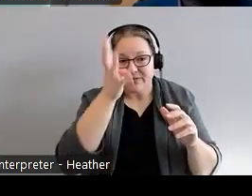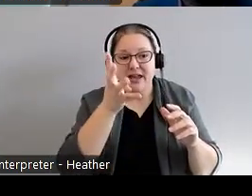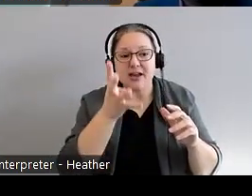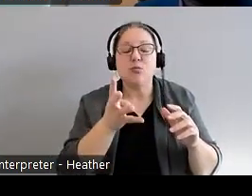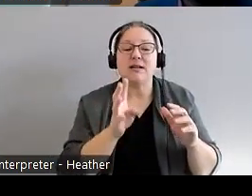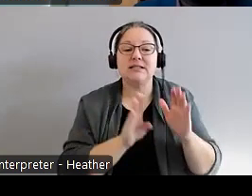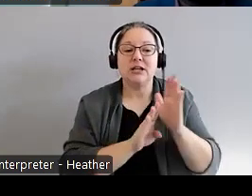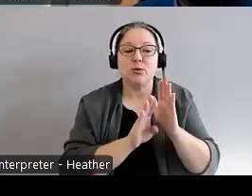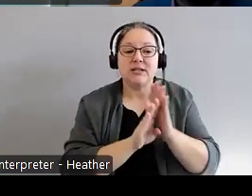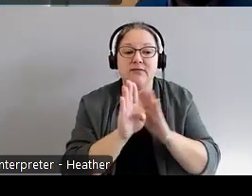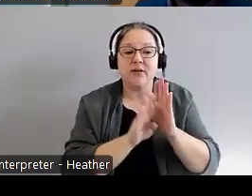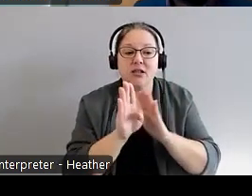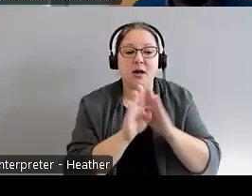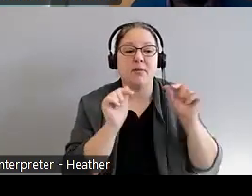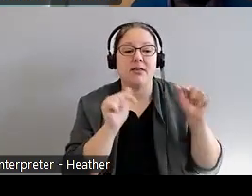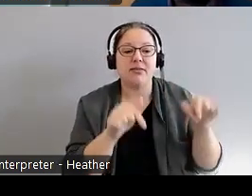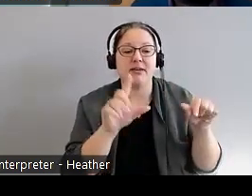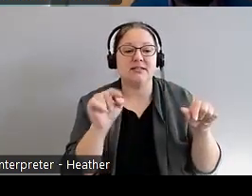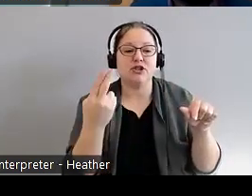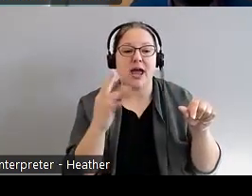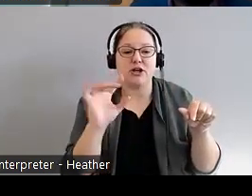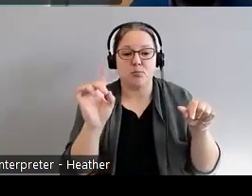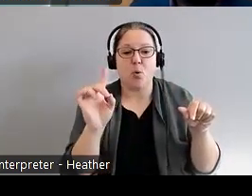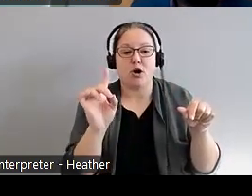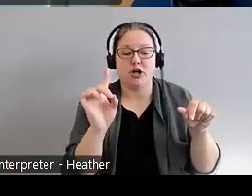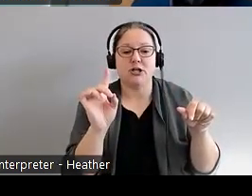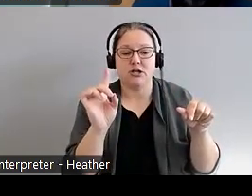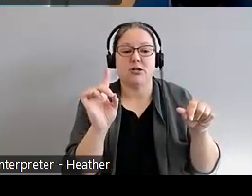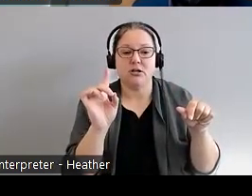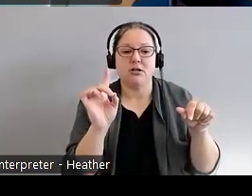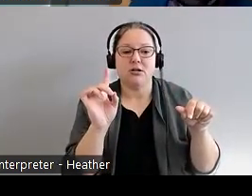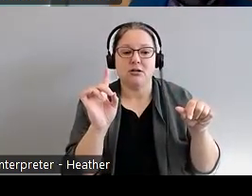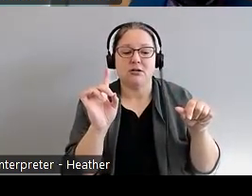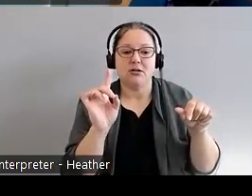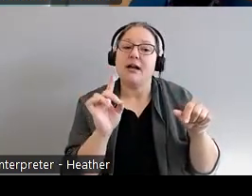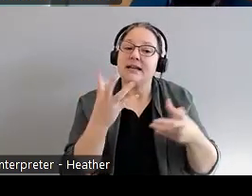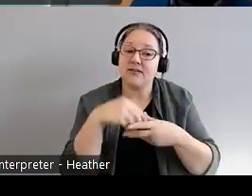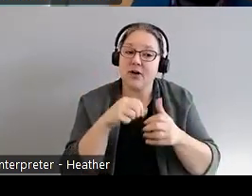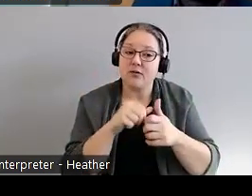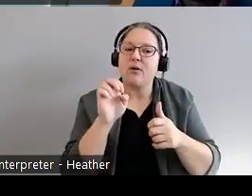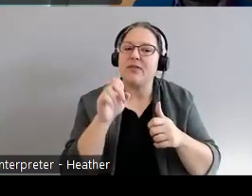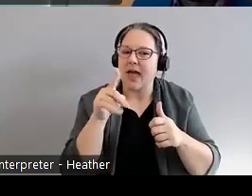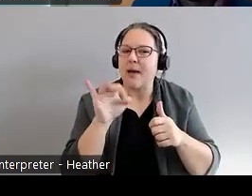uh bever health dashboard uh on the backdrop of you know our epic we use epic in our hospital so